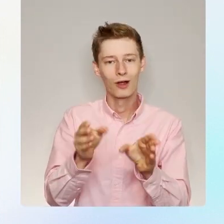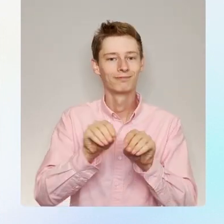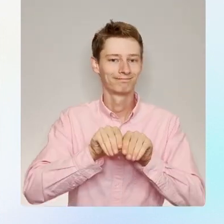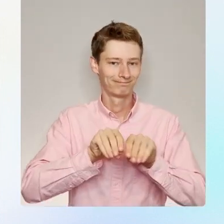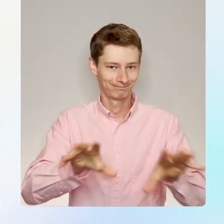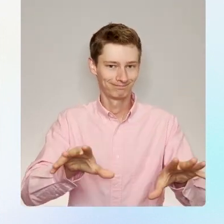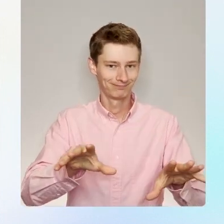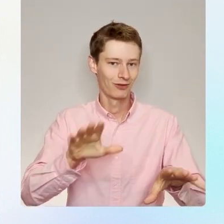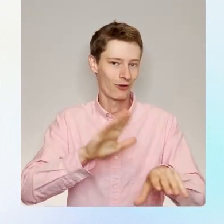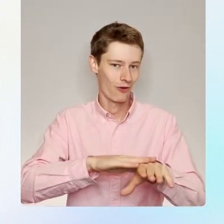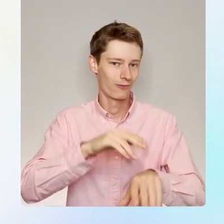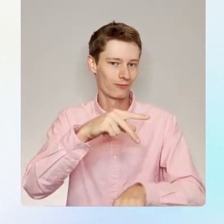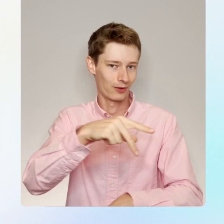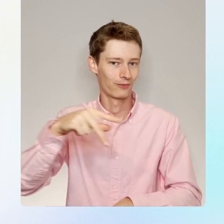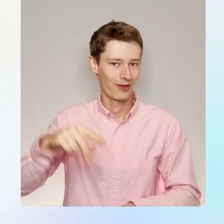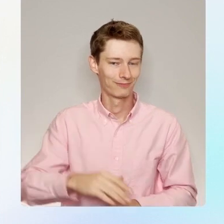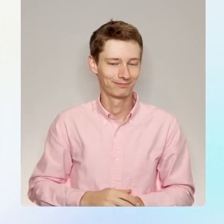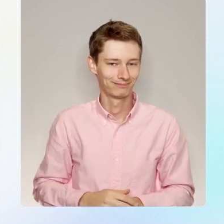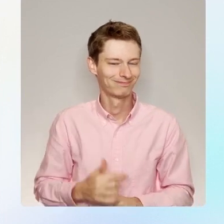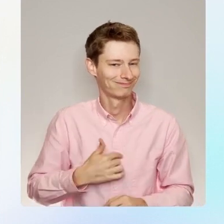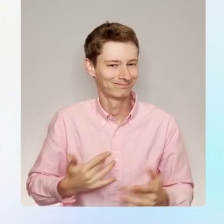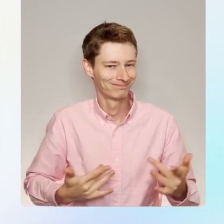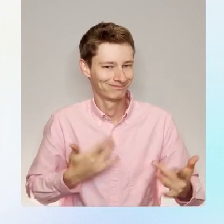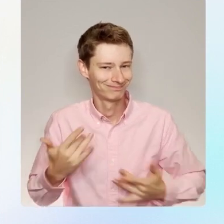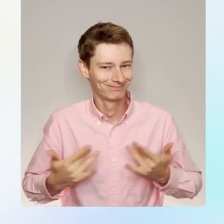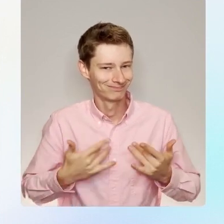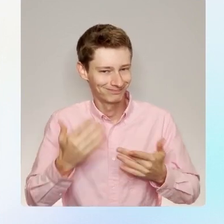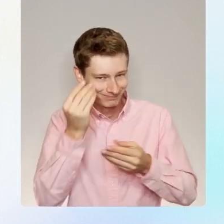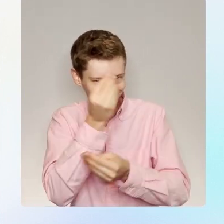I'm also very excited to share the beta release